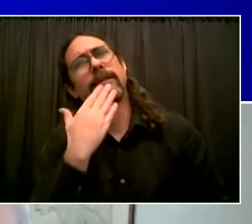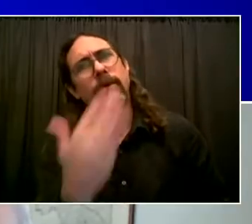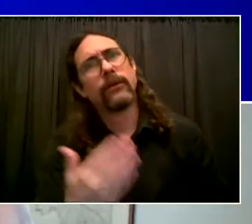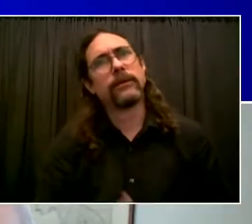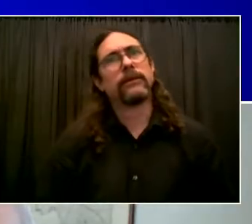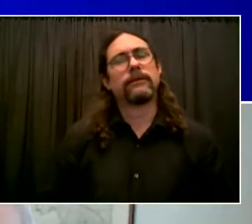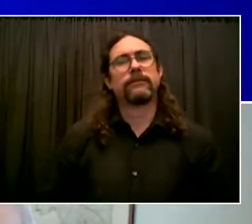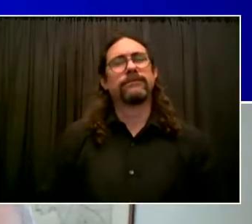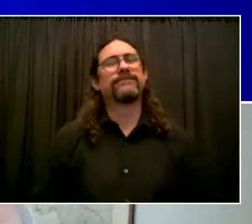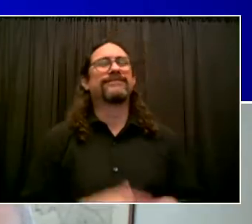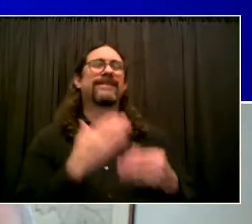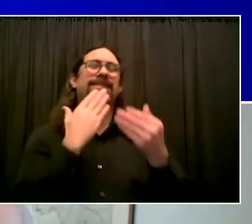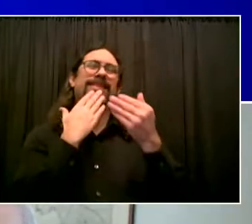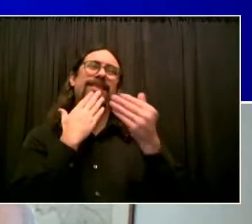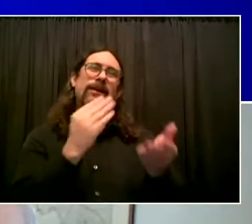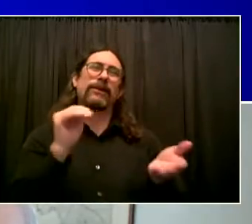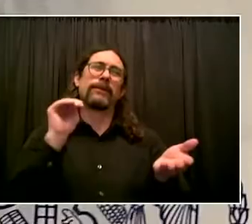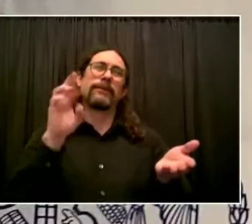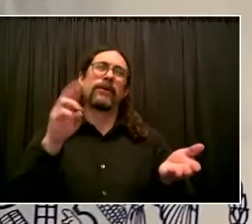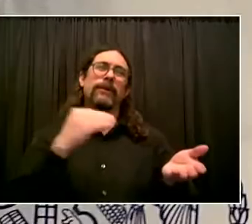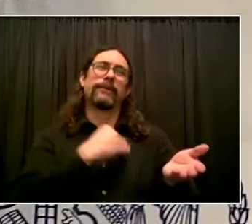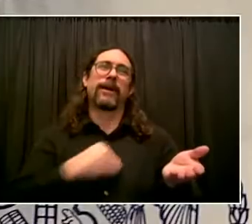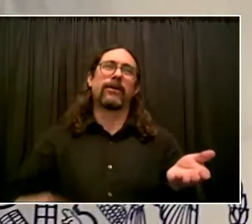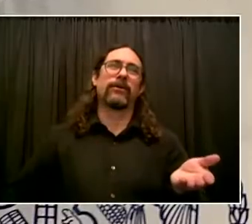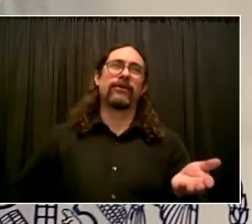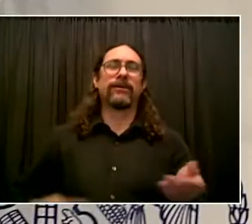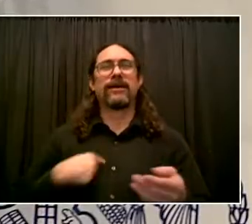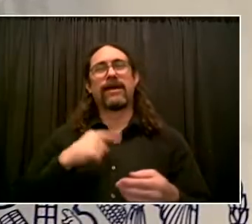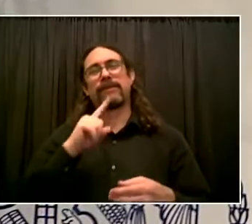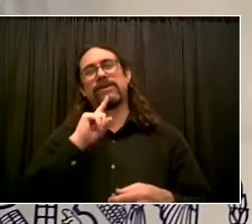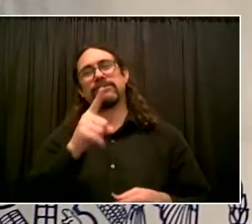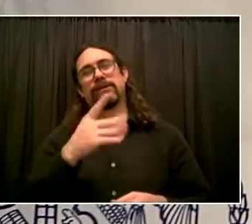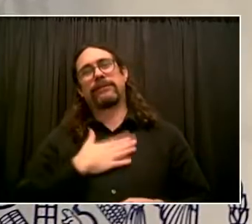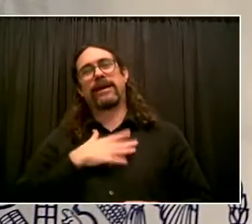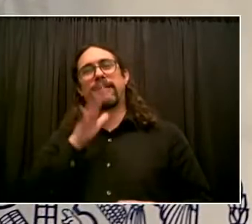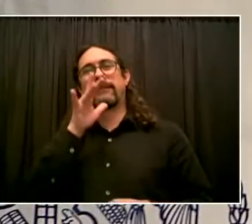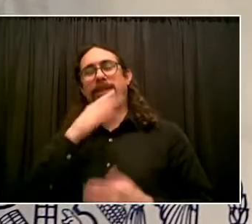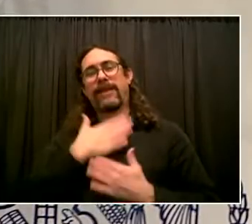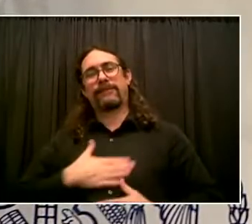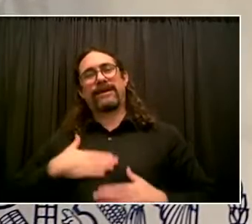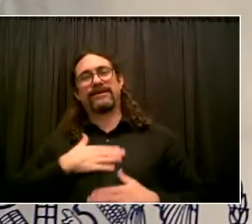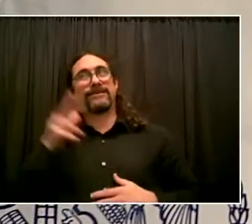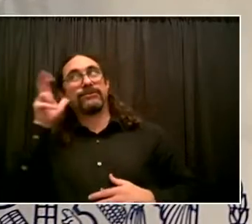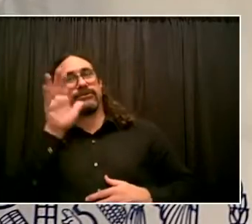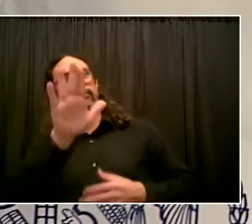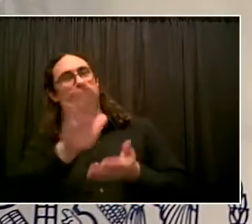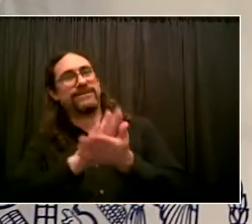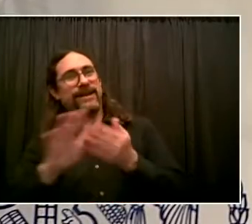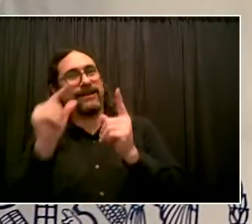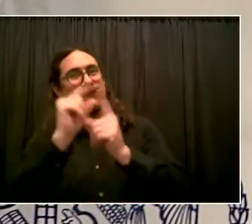CRISIS. WE NEED YOUR VOICE AND I THANK YOU FOR IT. THANK YOU MR. MAYOR, I'M SURE MY MOTHER